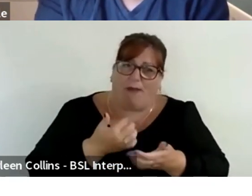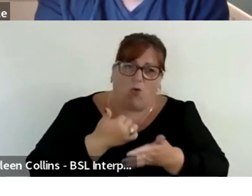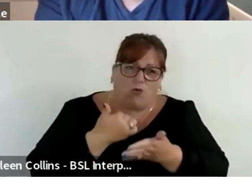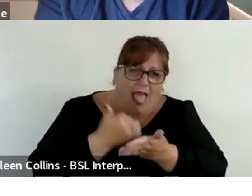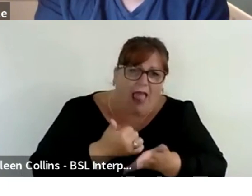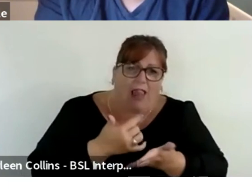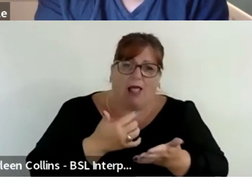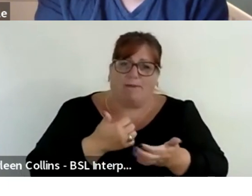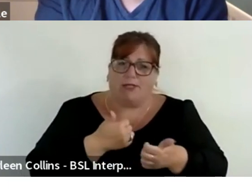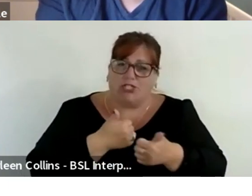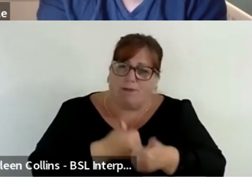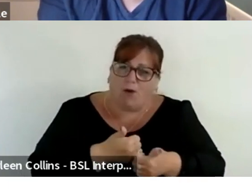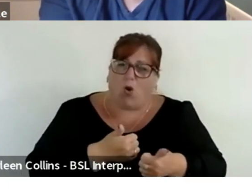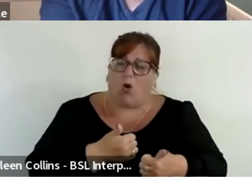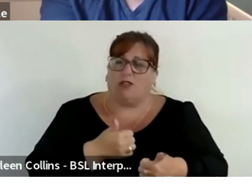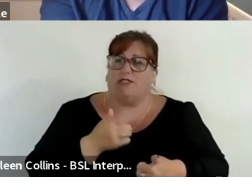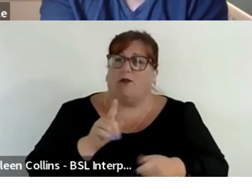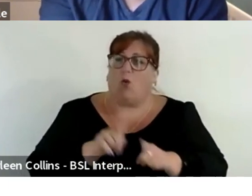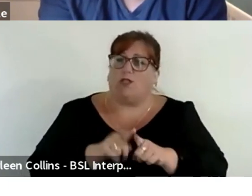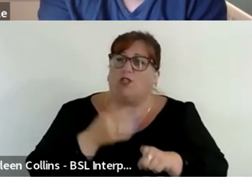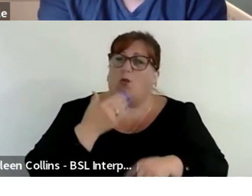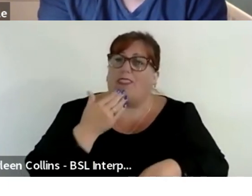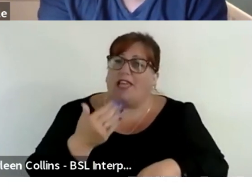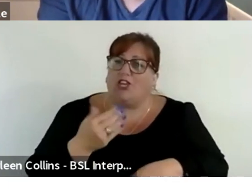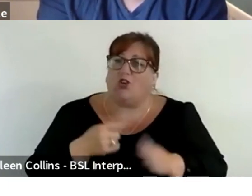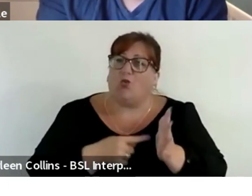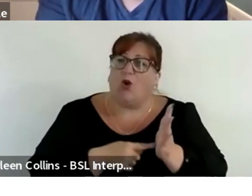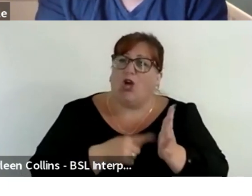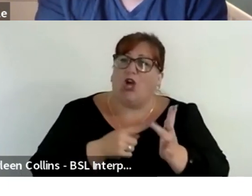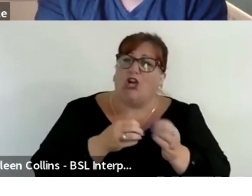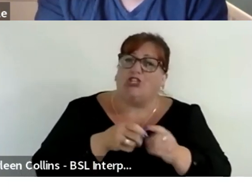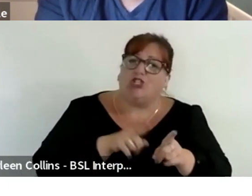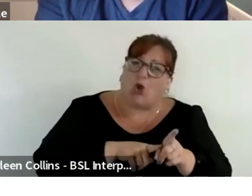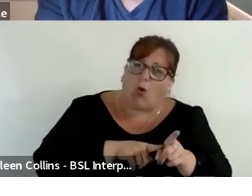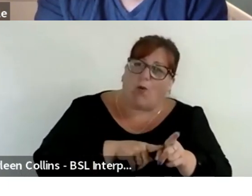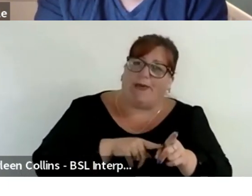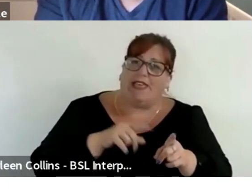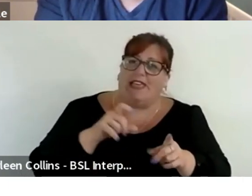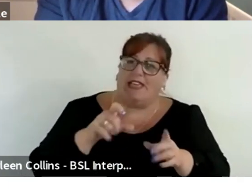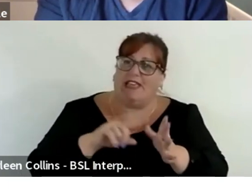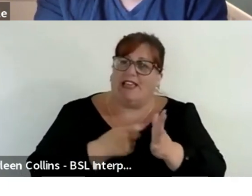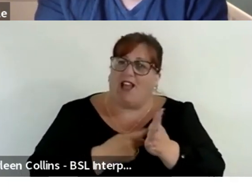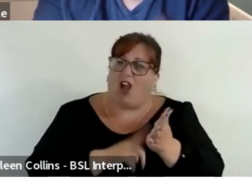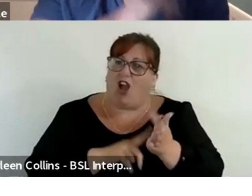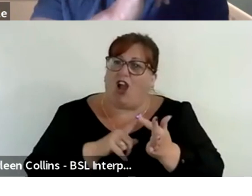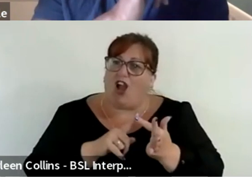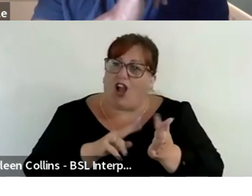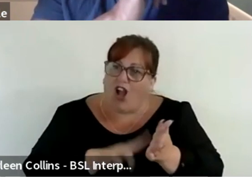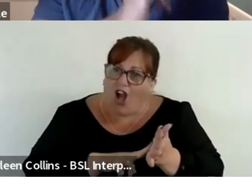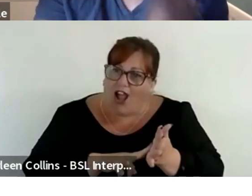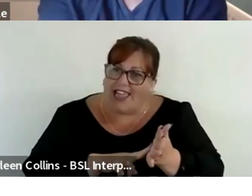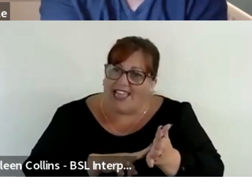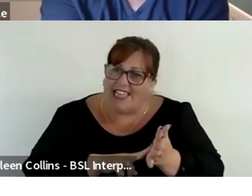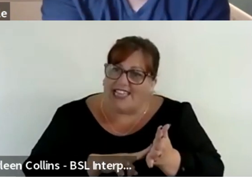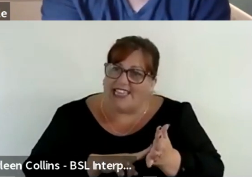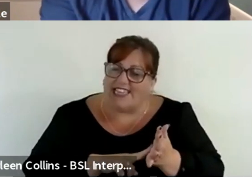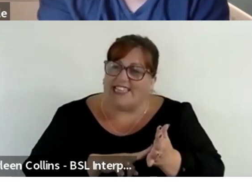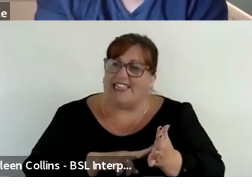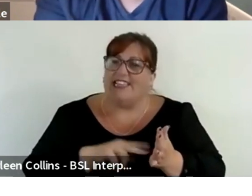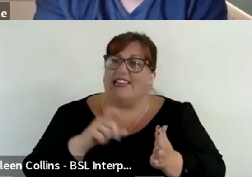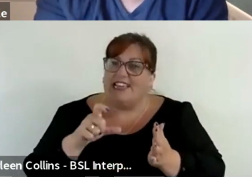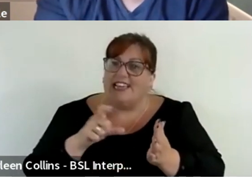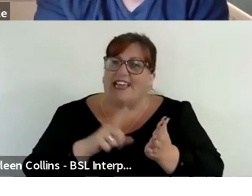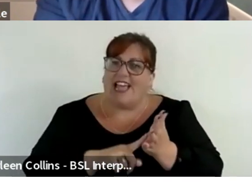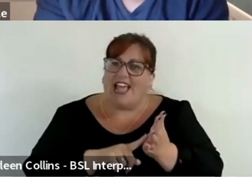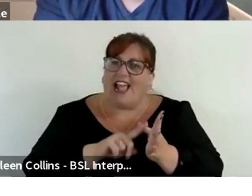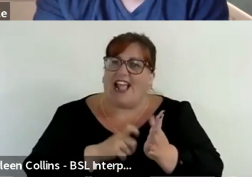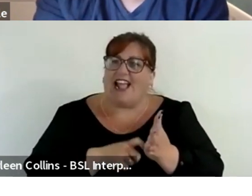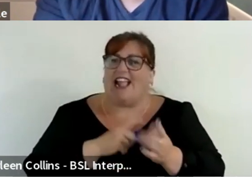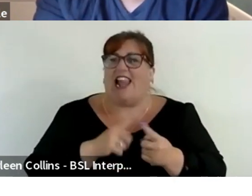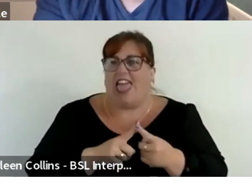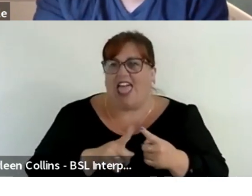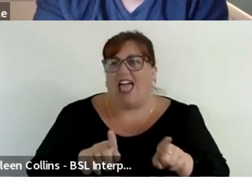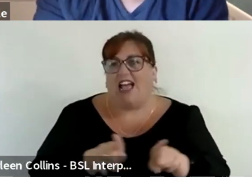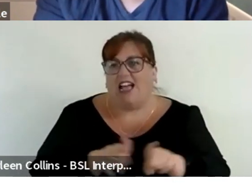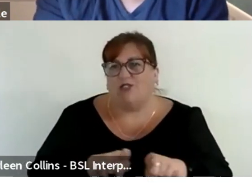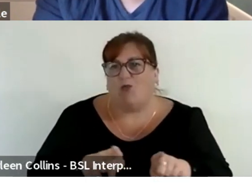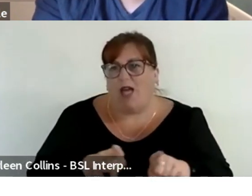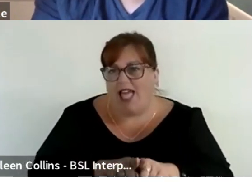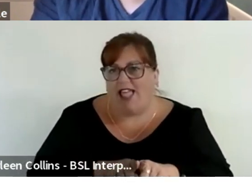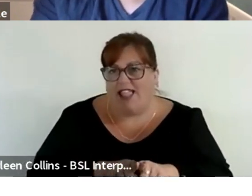My thanks to Toby, Carleen and Claire as well our captioner and BSL